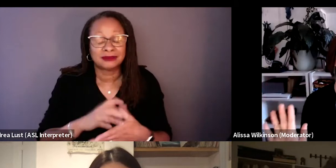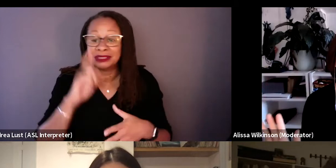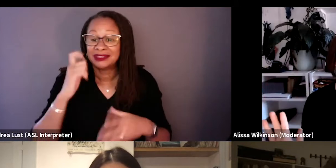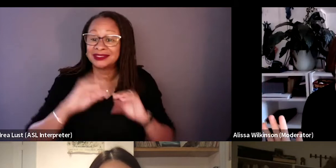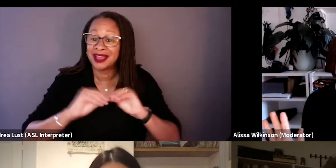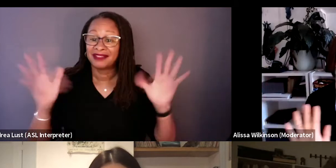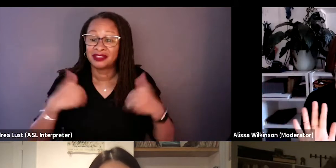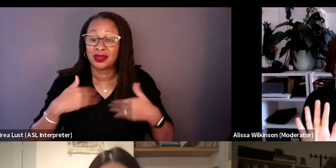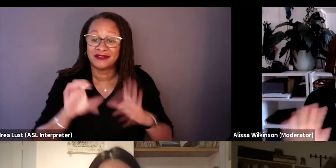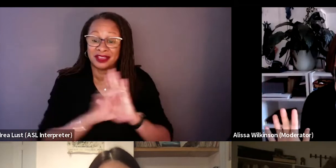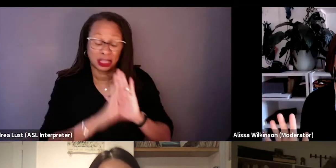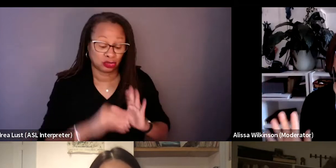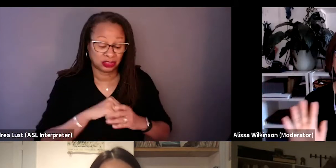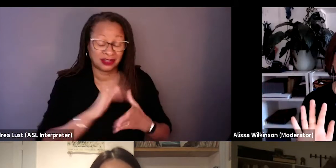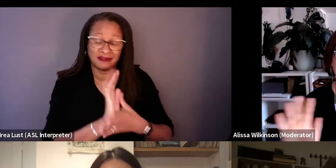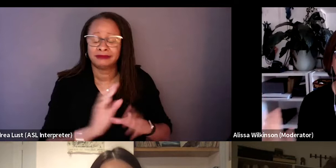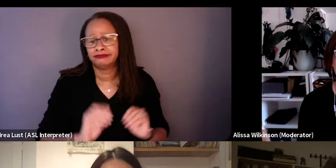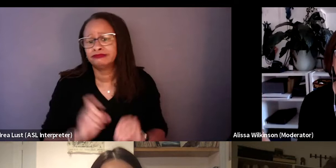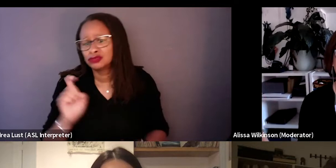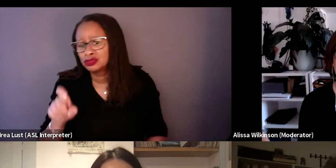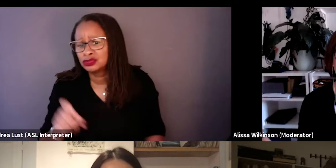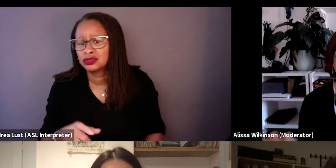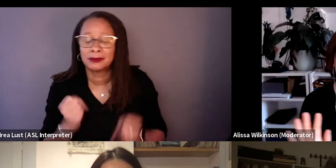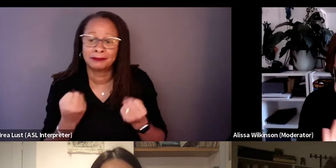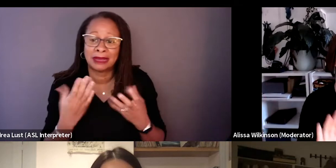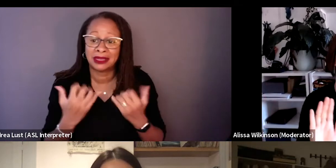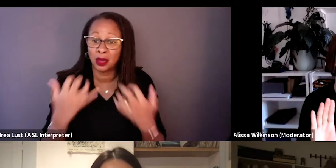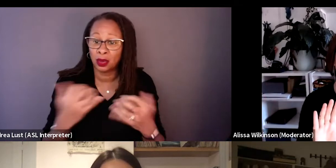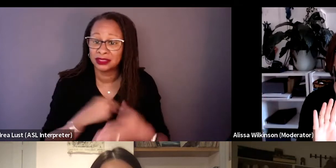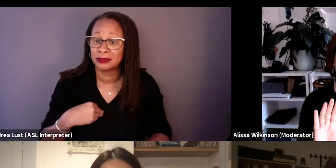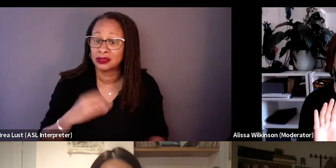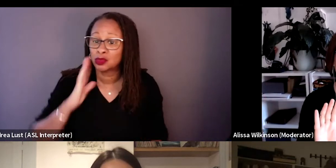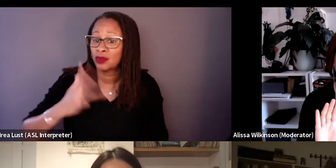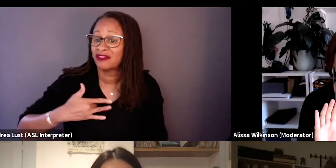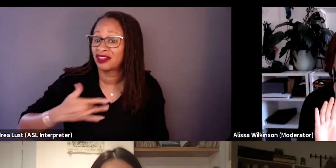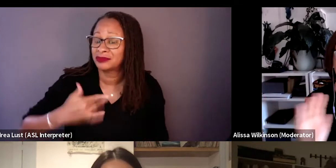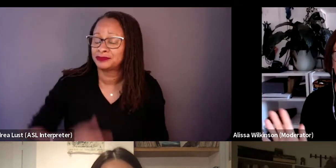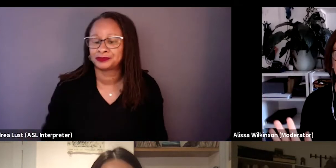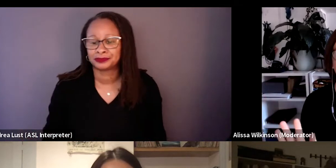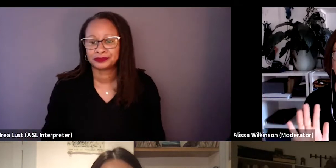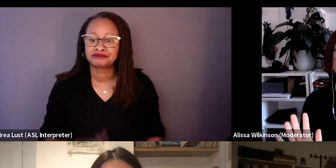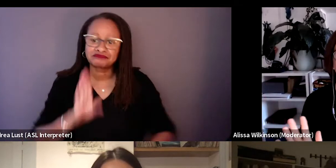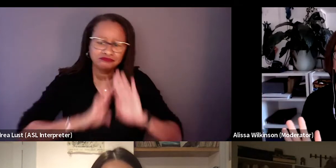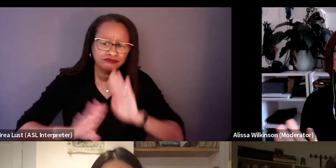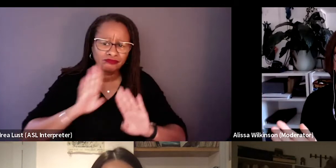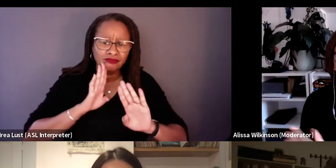in this film who certainly, you know, many audience members are going to feel frustrated or angry about.